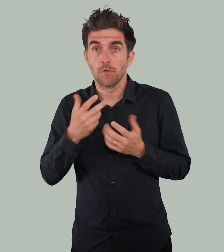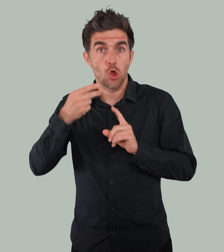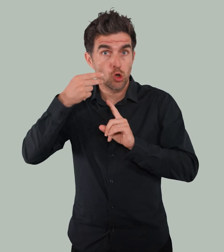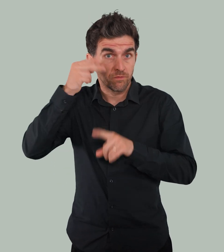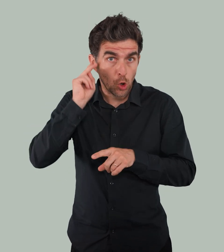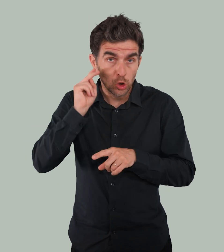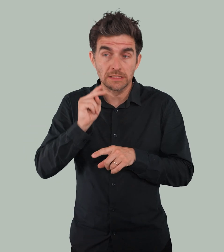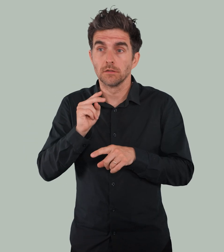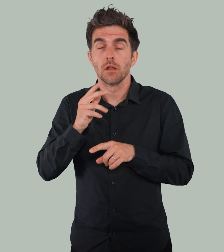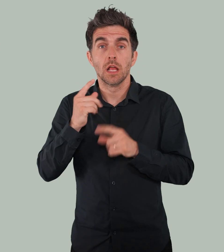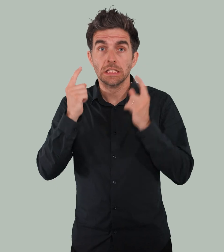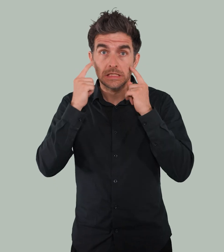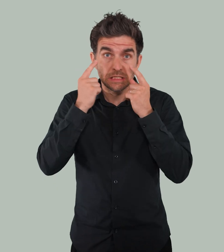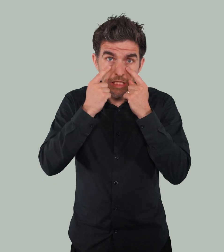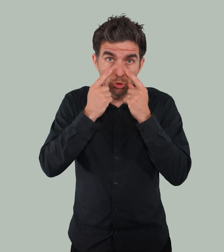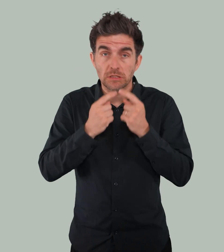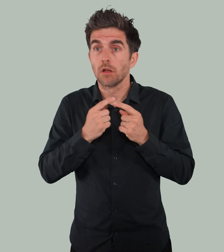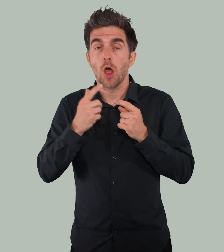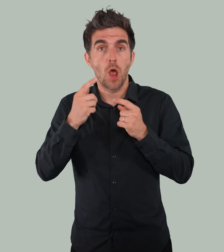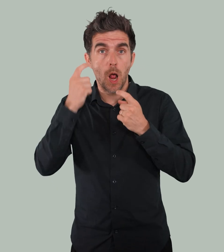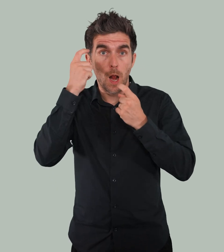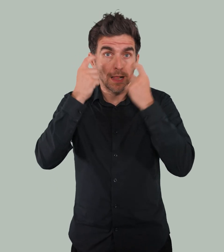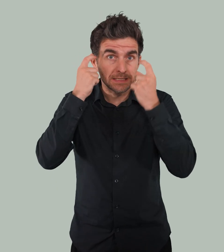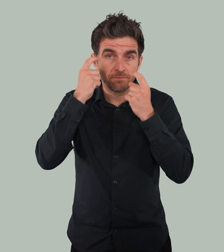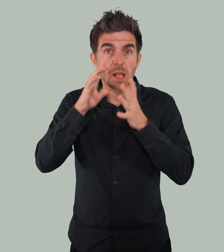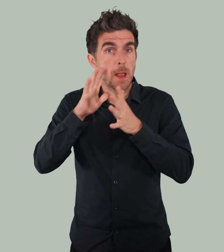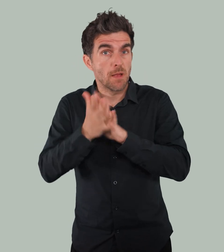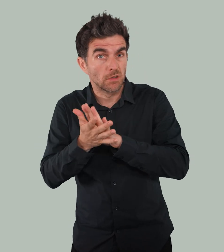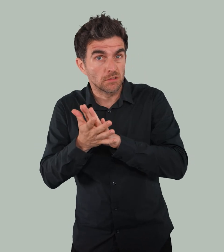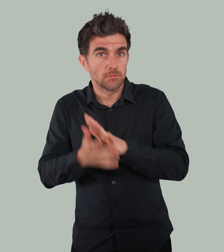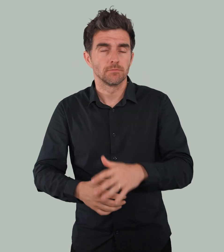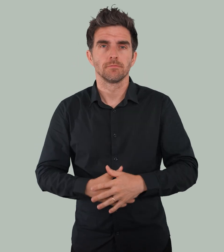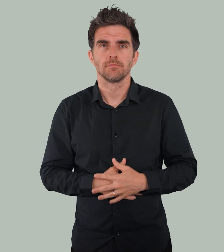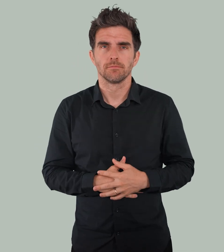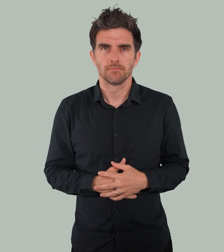neurodivergence, and sensory or cognitive impairments.